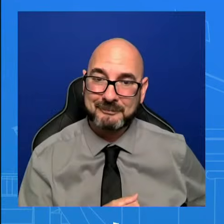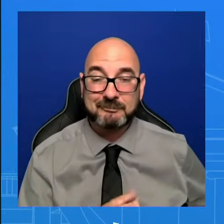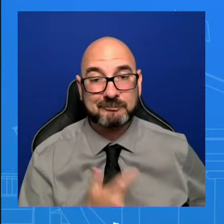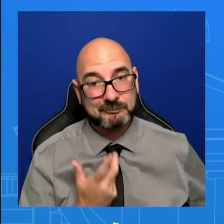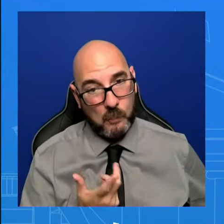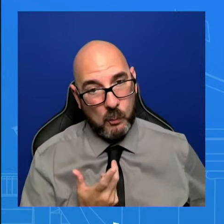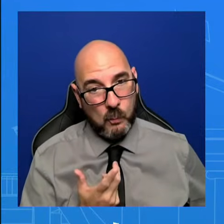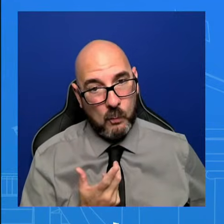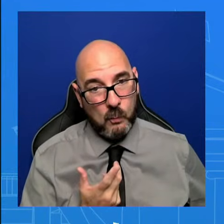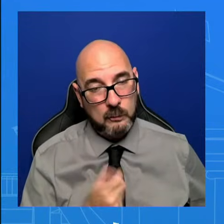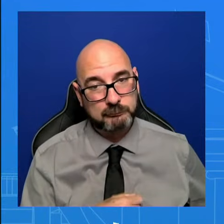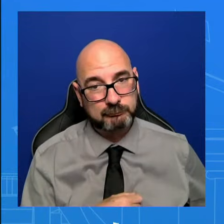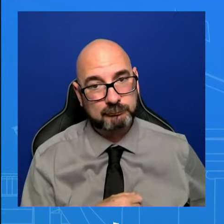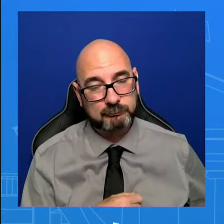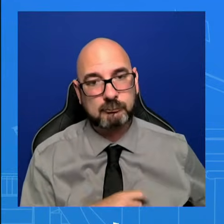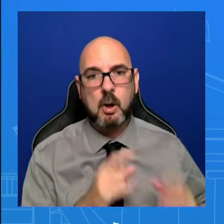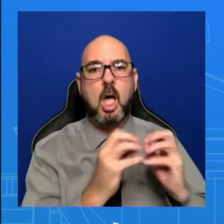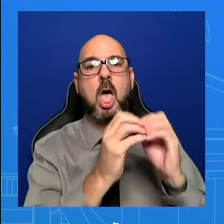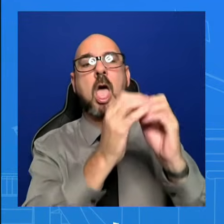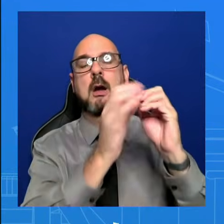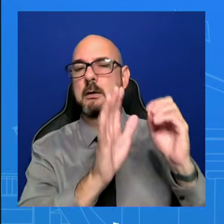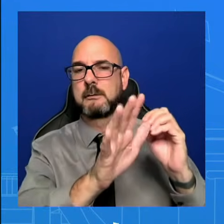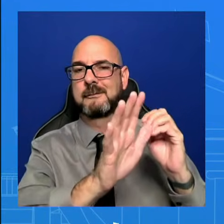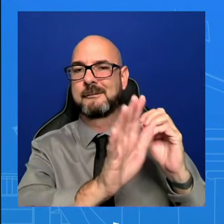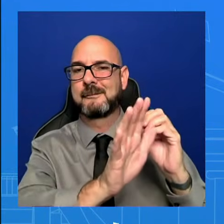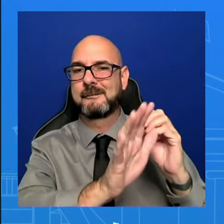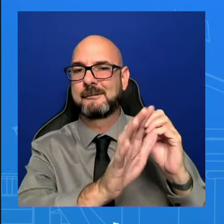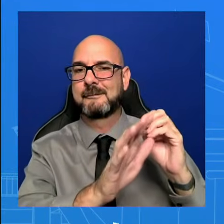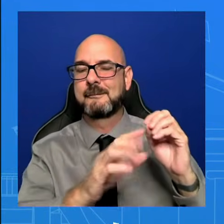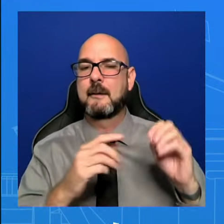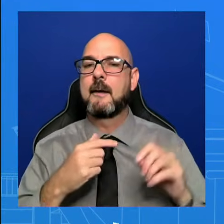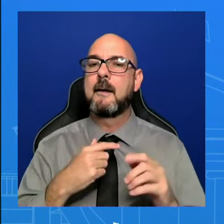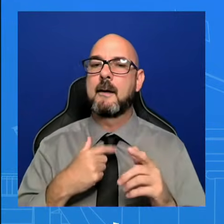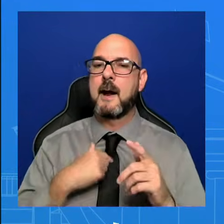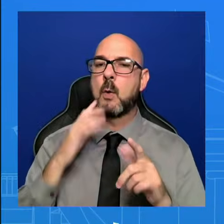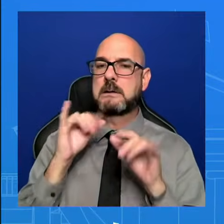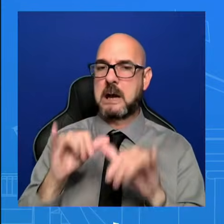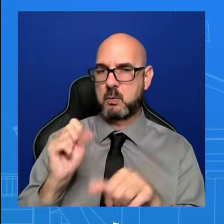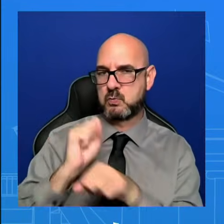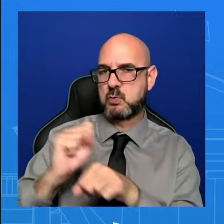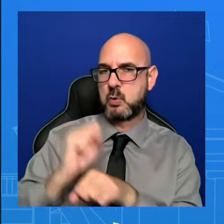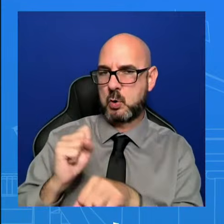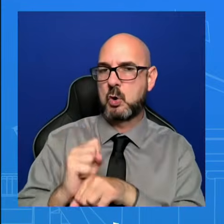vile, antisemitic rhetoric -- Ms. Jean-Pierre: We're going to continue to do the work. And it's not just here in the White House. We're talking about DOJ.